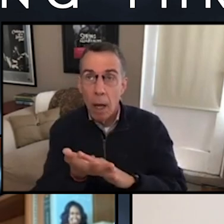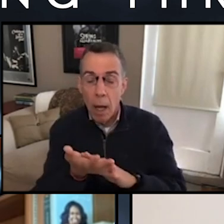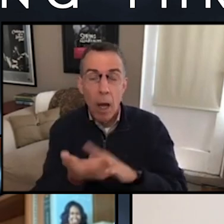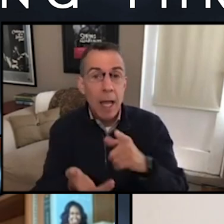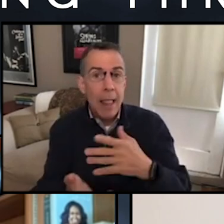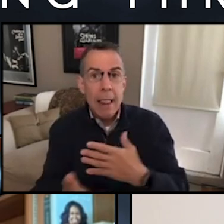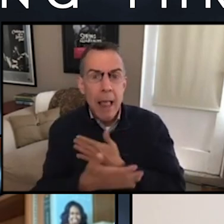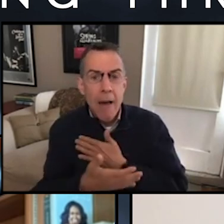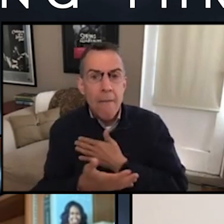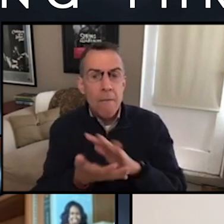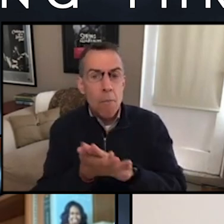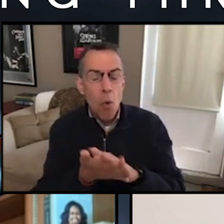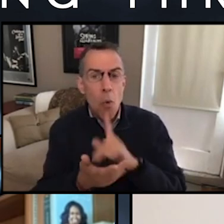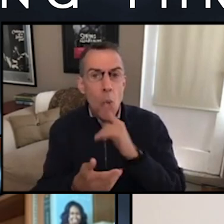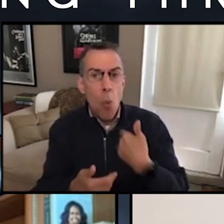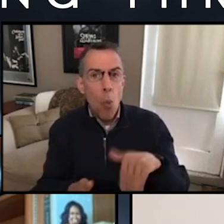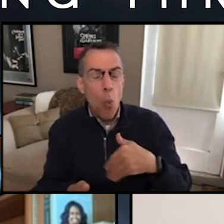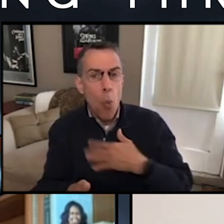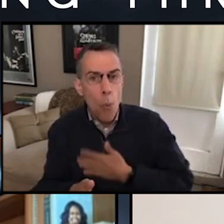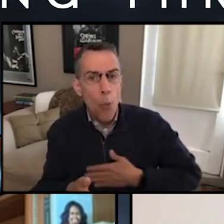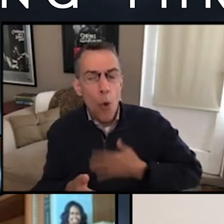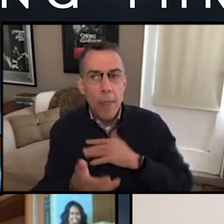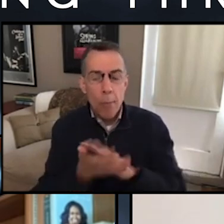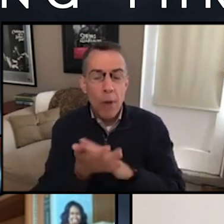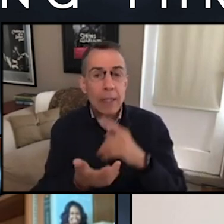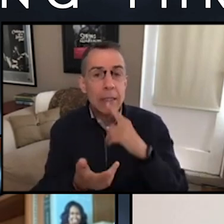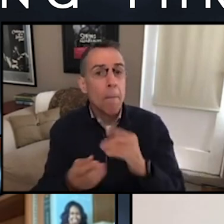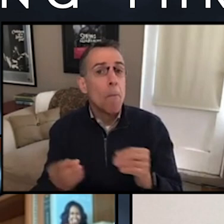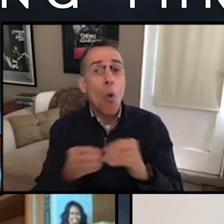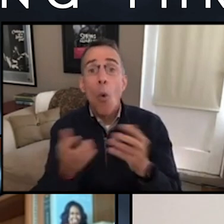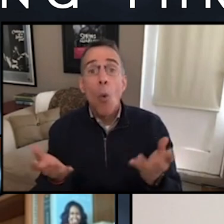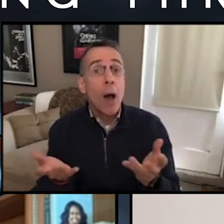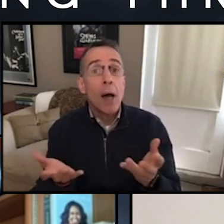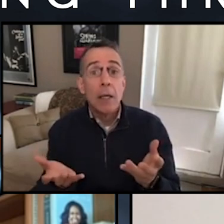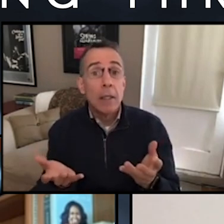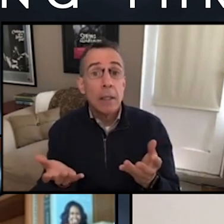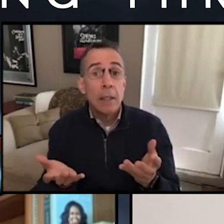really appreciated the representation. And he said, moreover, "you know, people